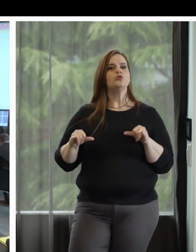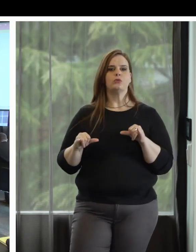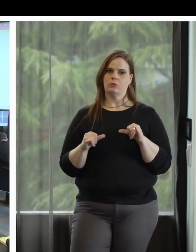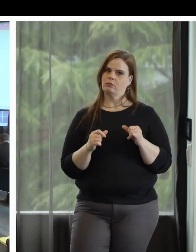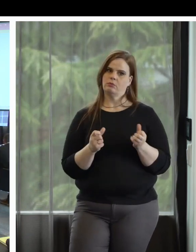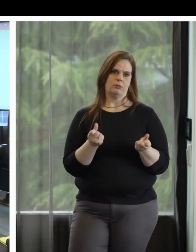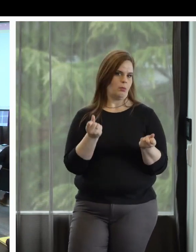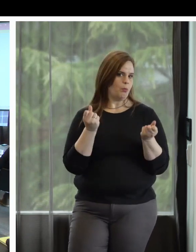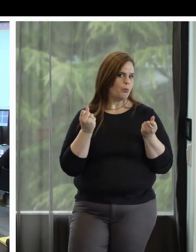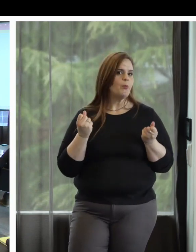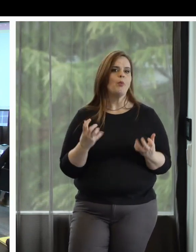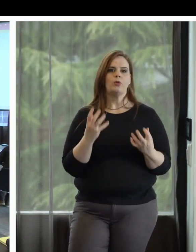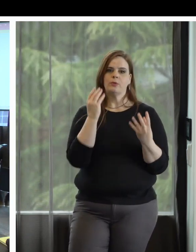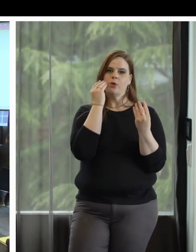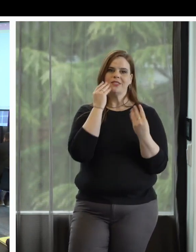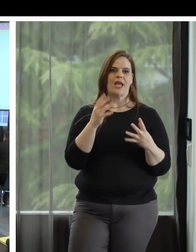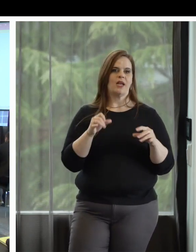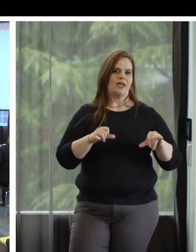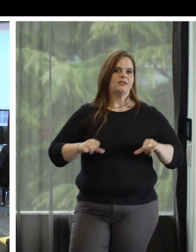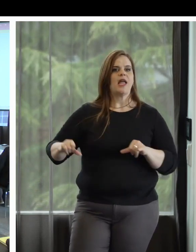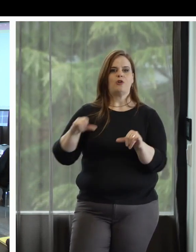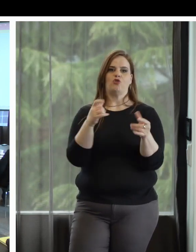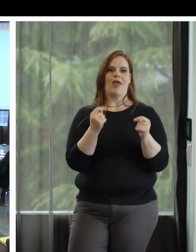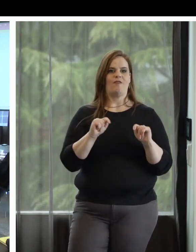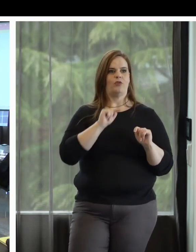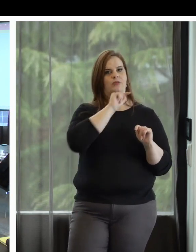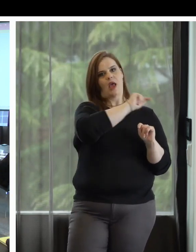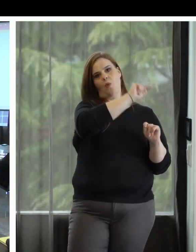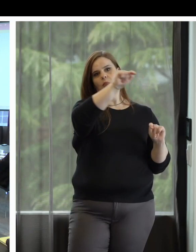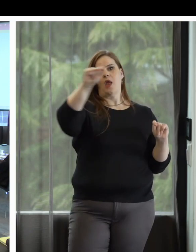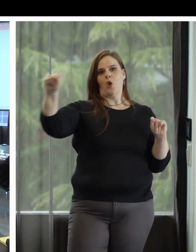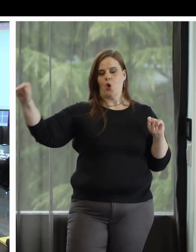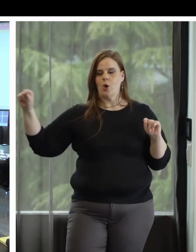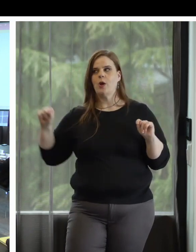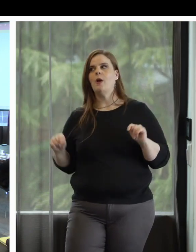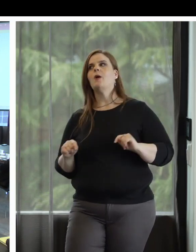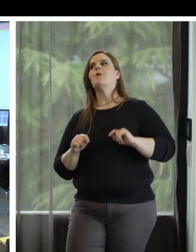data standard efforts out there. Some are backed by